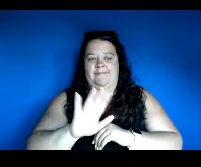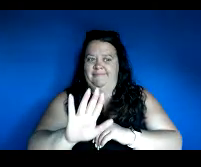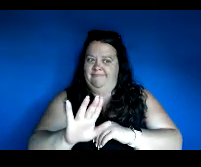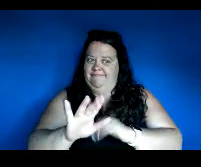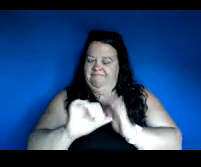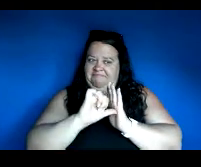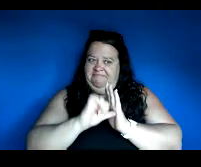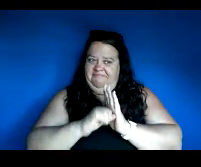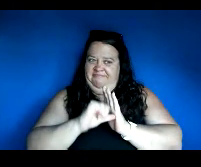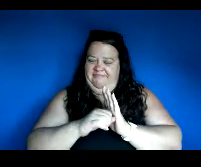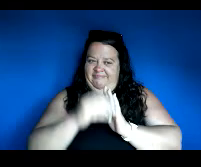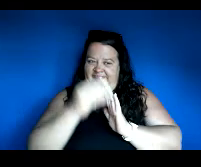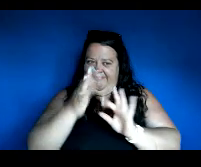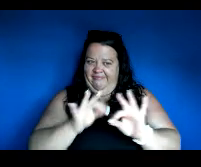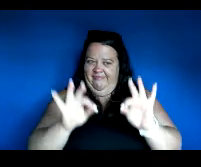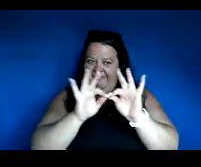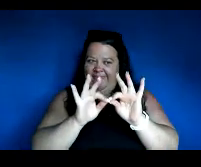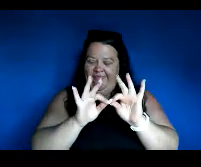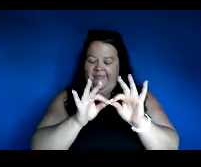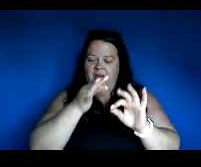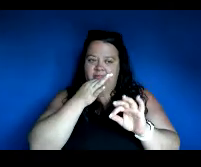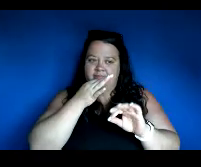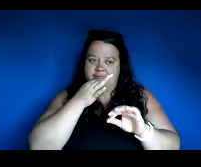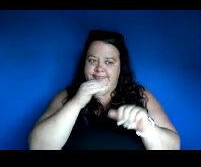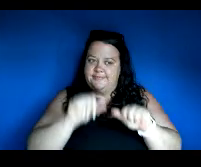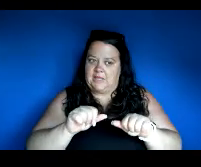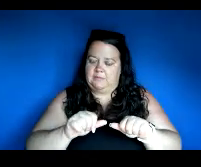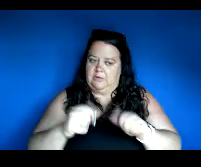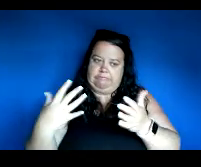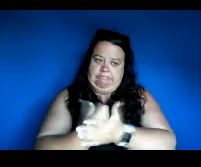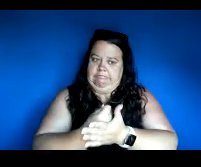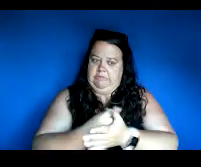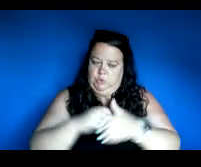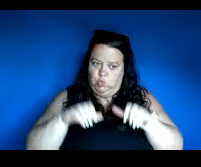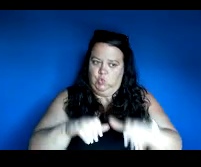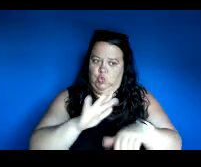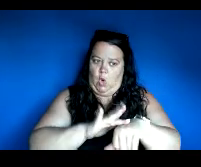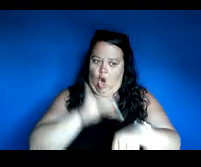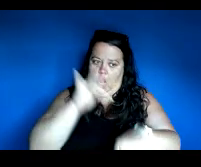of doing things as soon as possible. So we have, you know, a summer, you know,